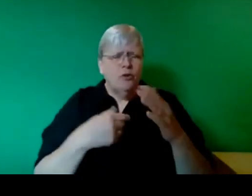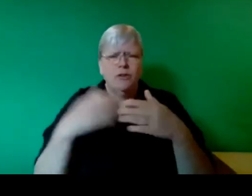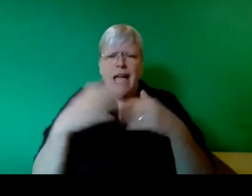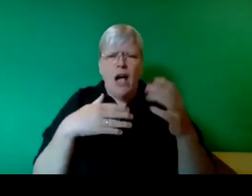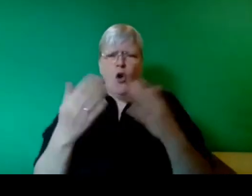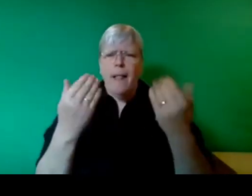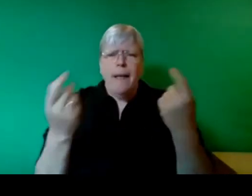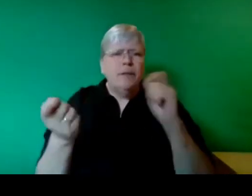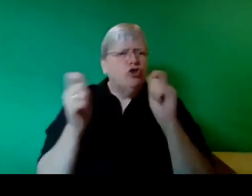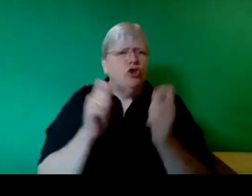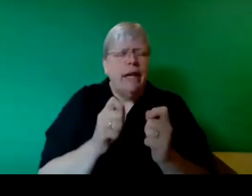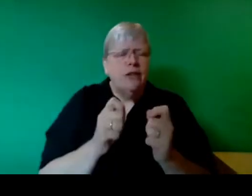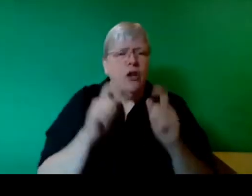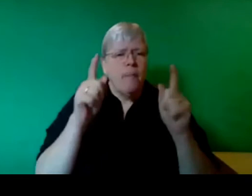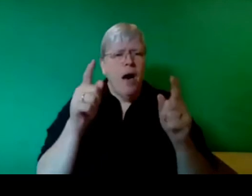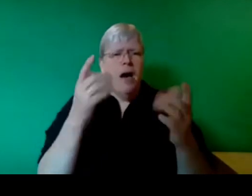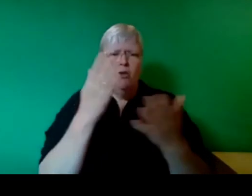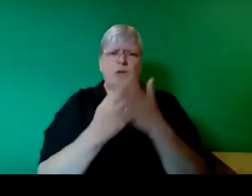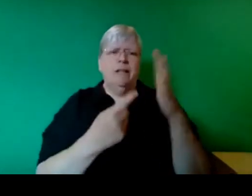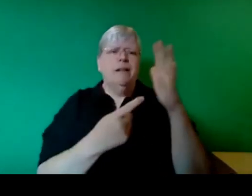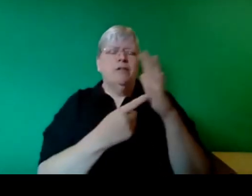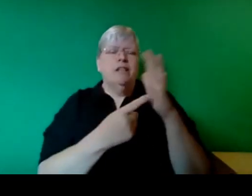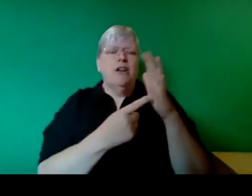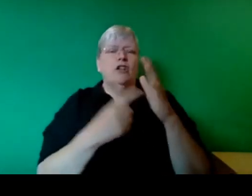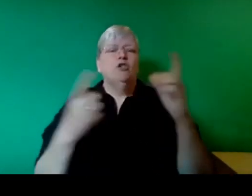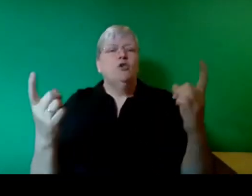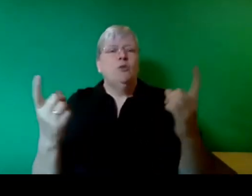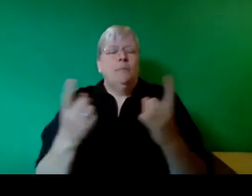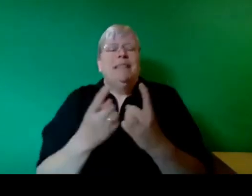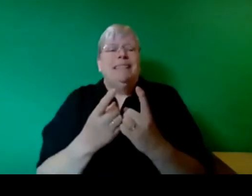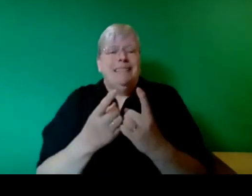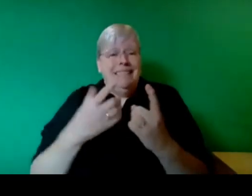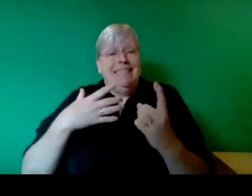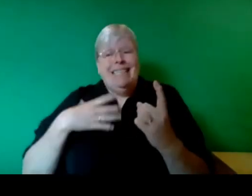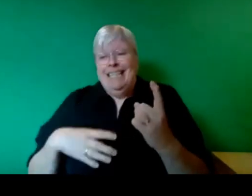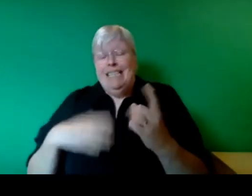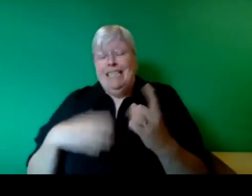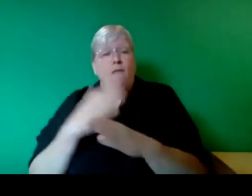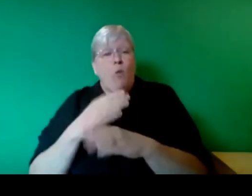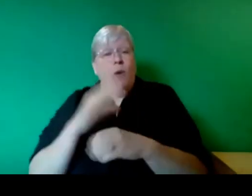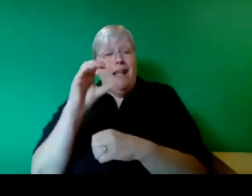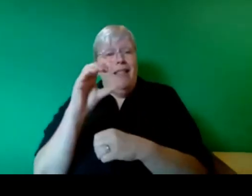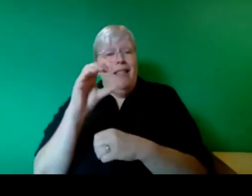but they're critical to meeting the material needs of working-class people and these need to